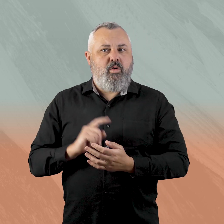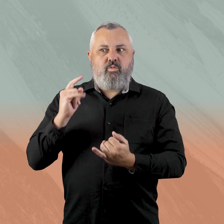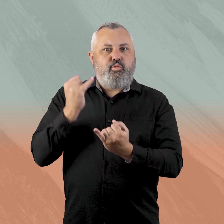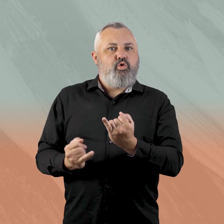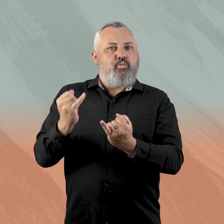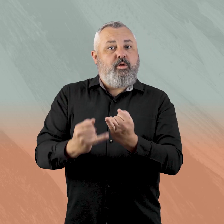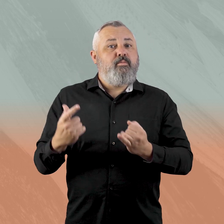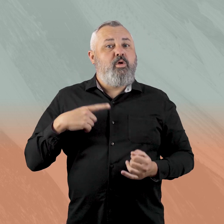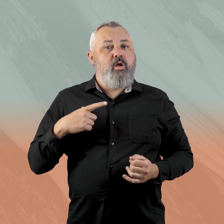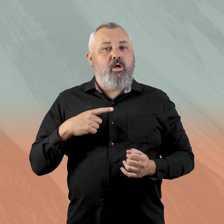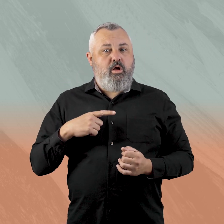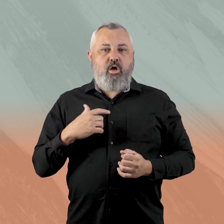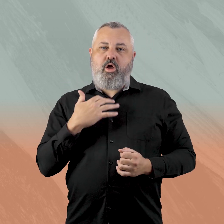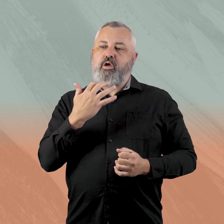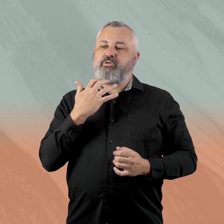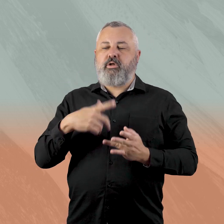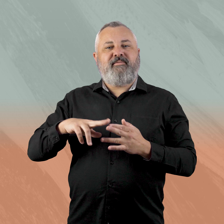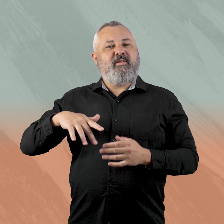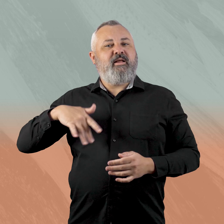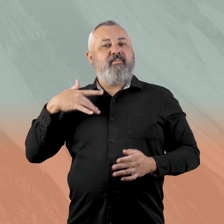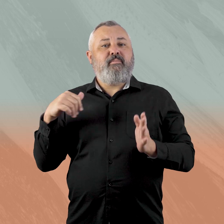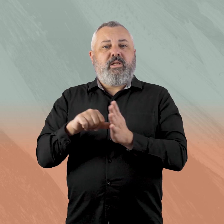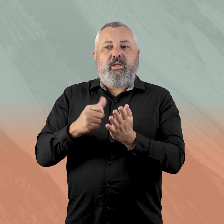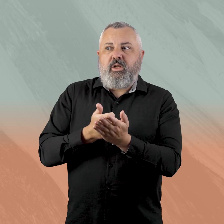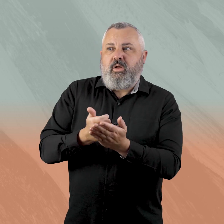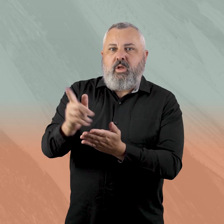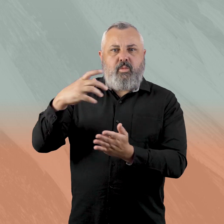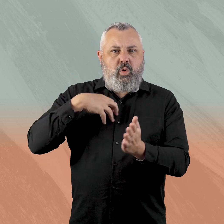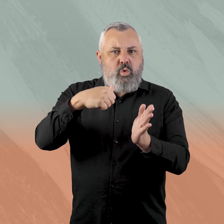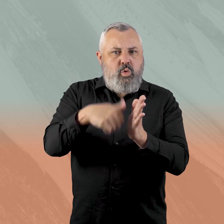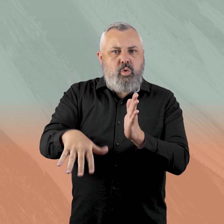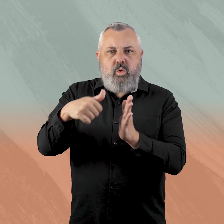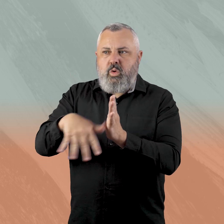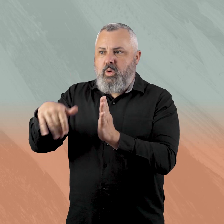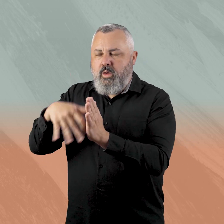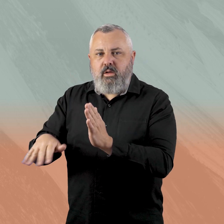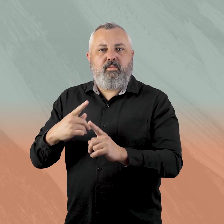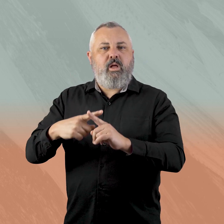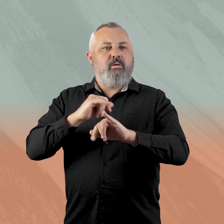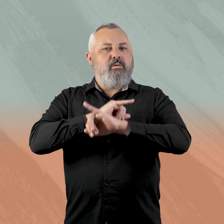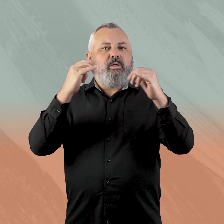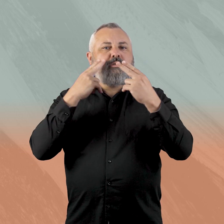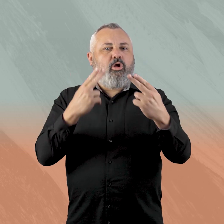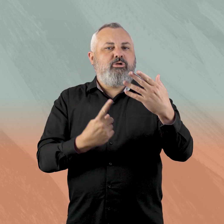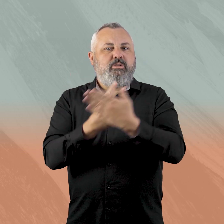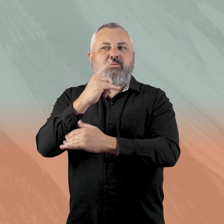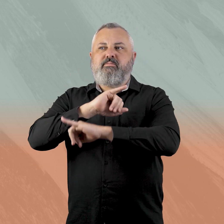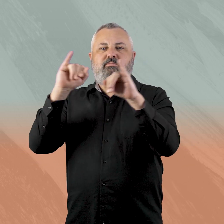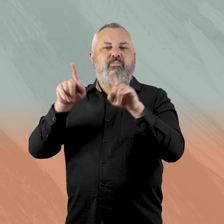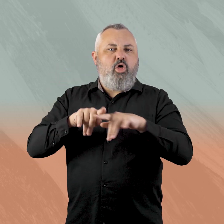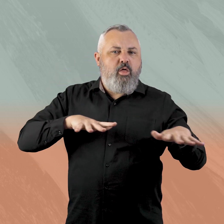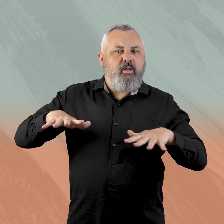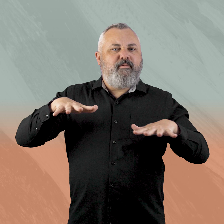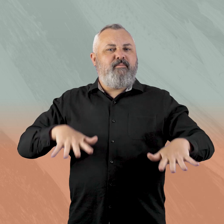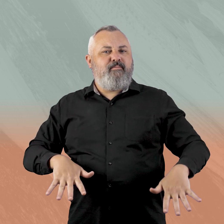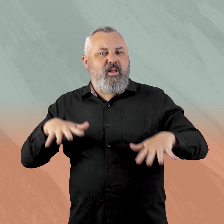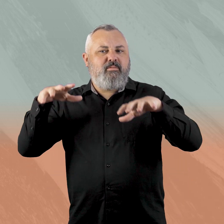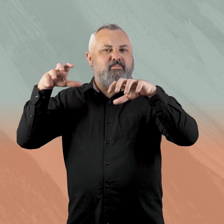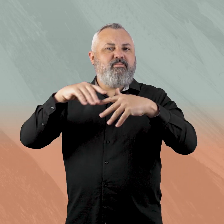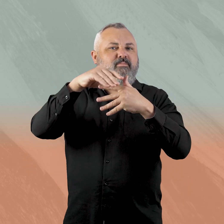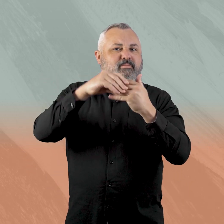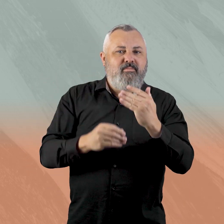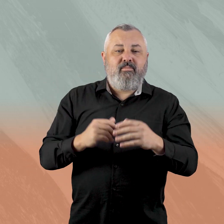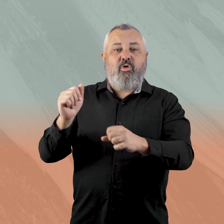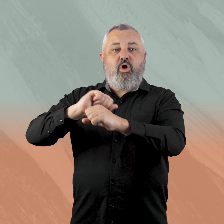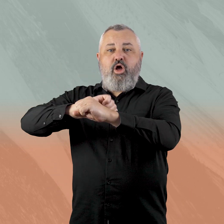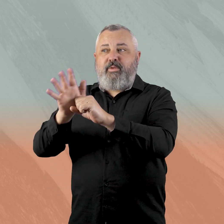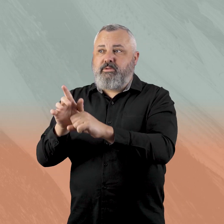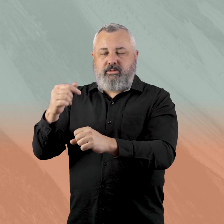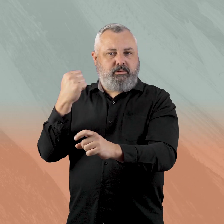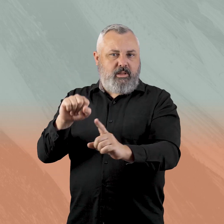Cost-of-living increases, uncertainty due to natural disasters, and the long-term impacts of COVID-19 continue to